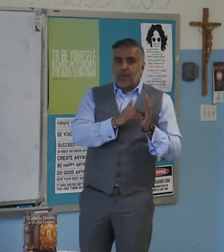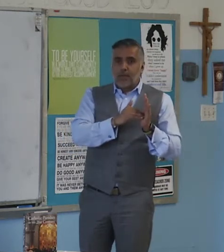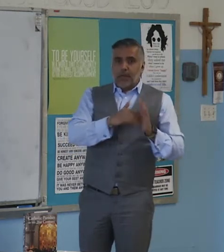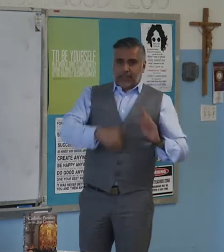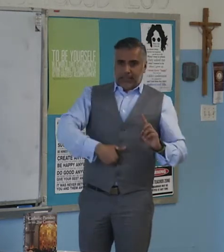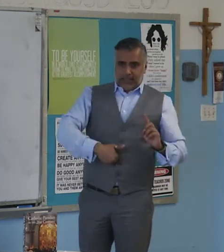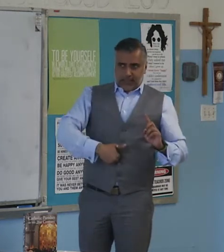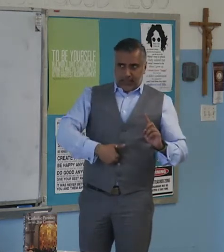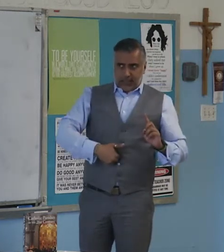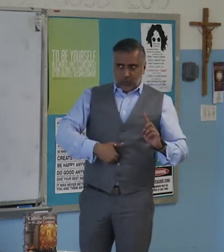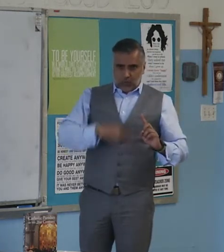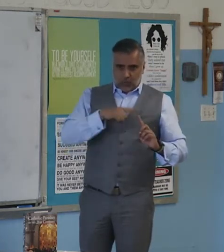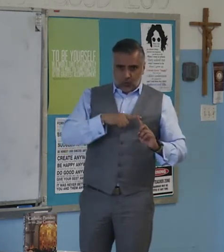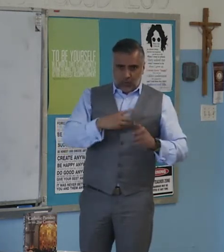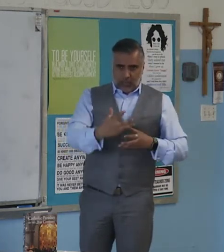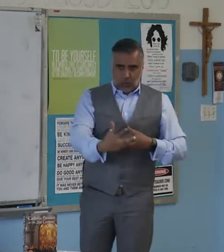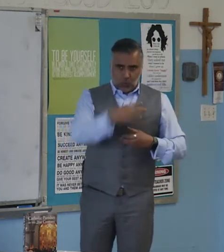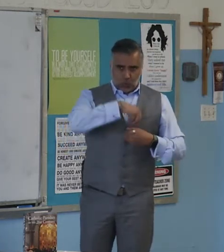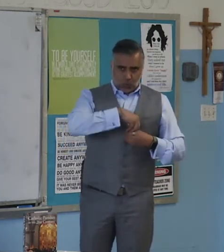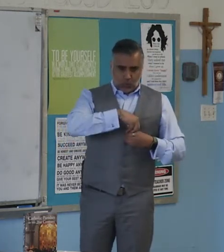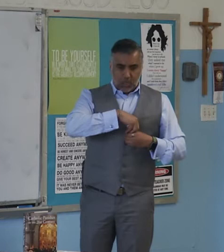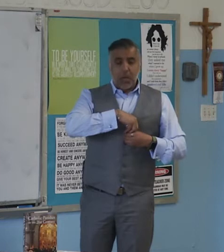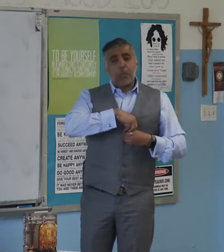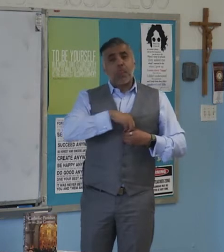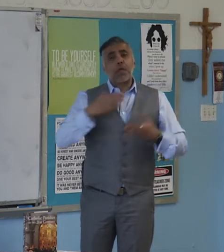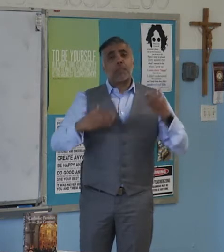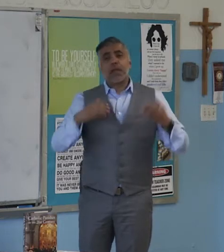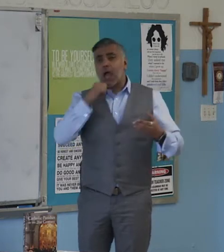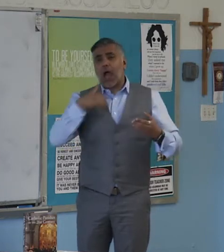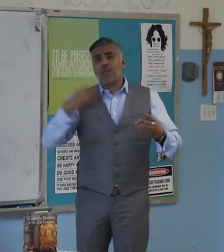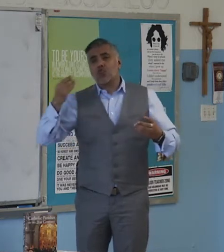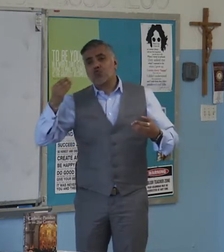desire is inclusion, but they may not, have the resources or funds behind it